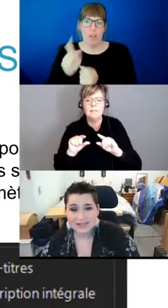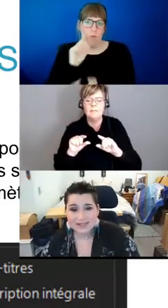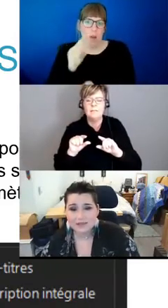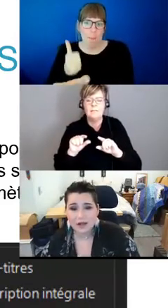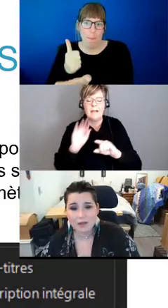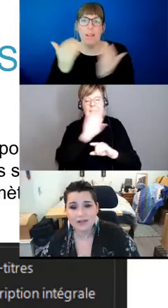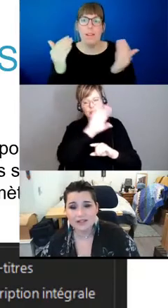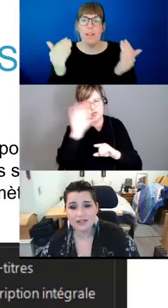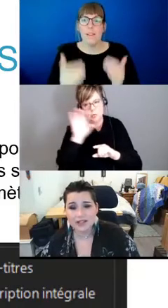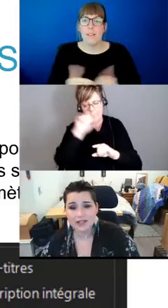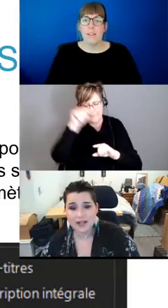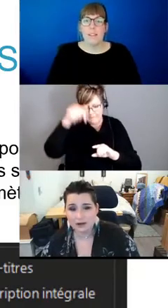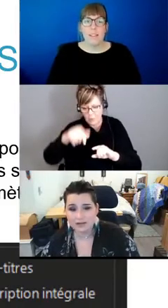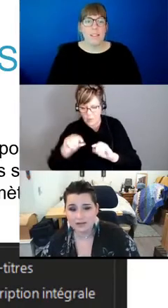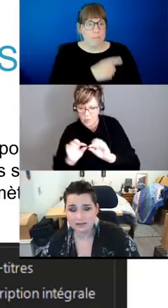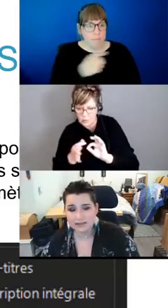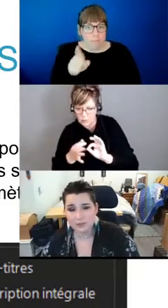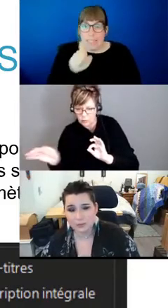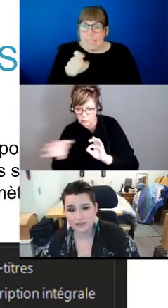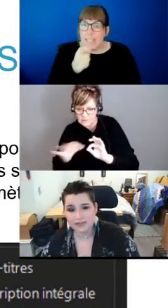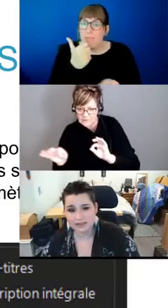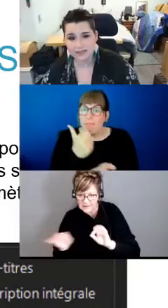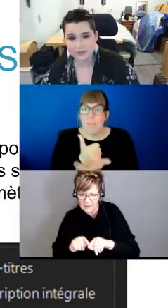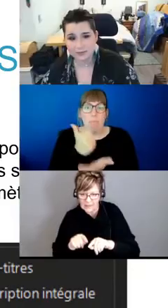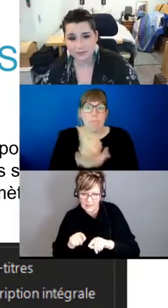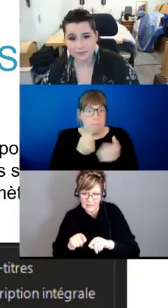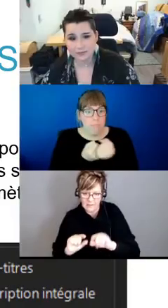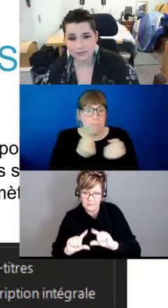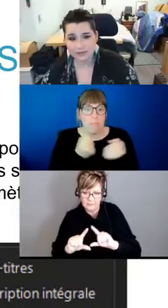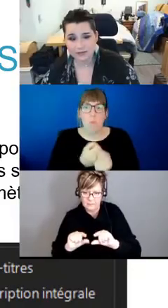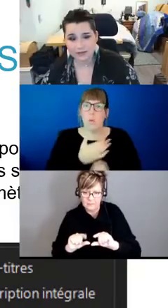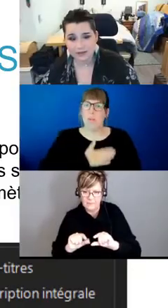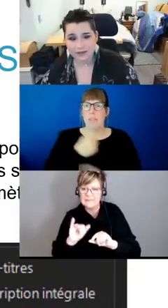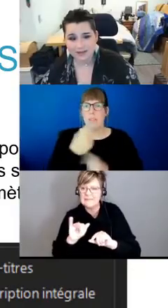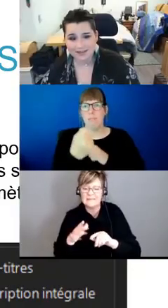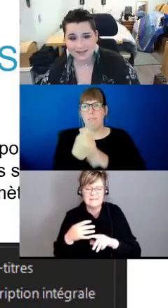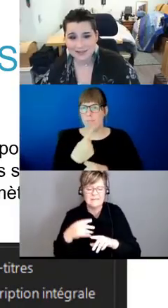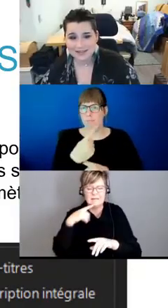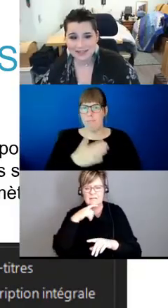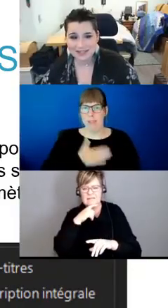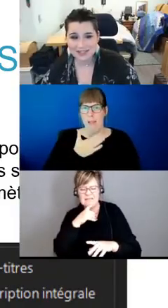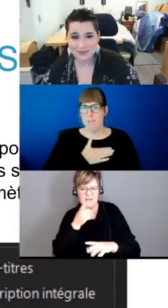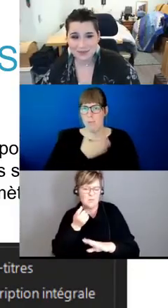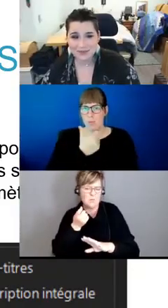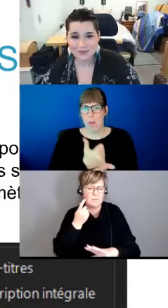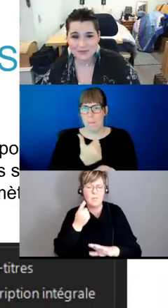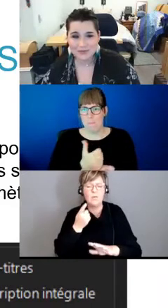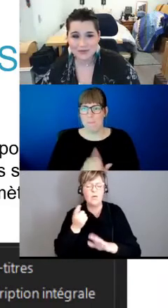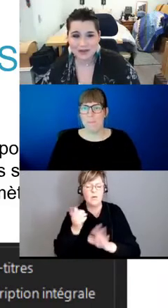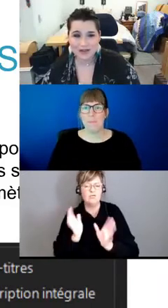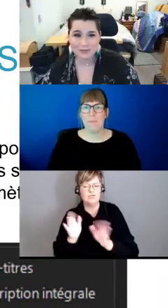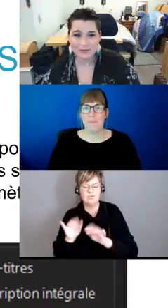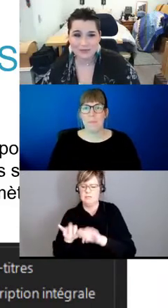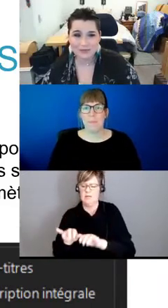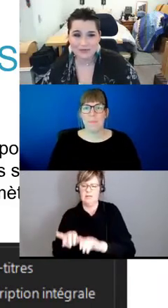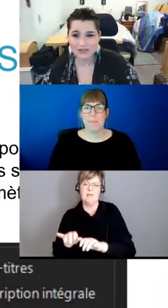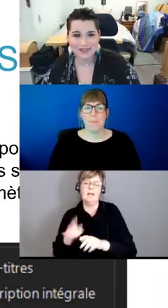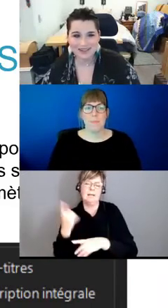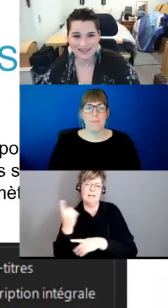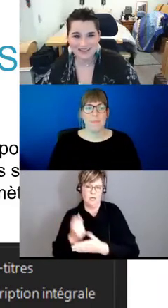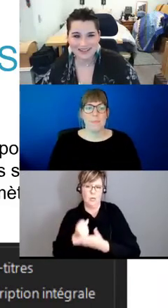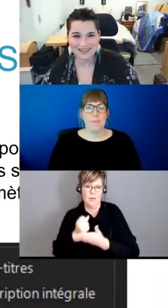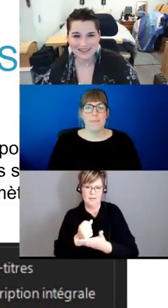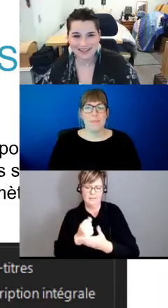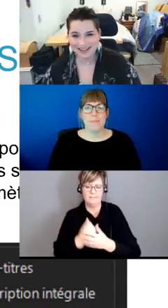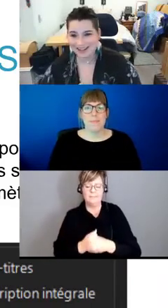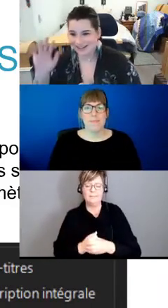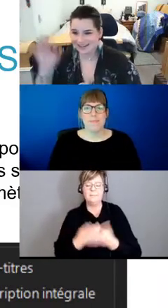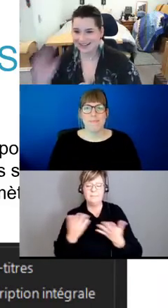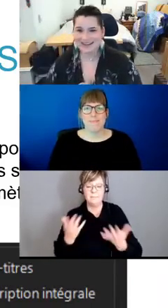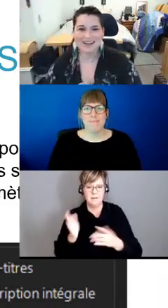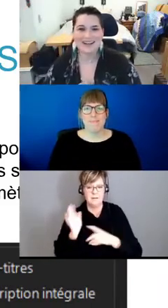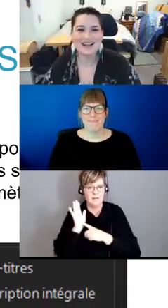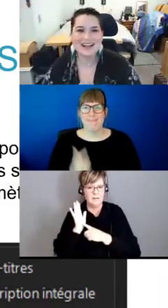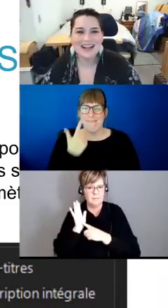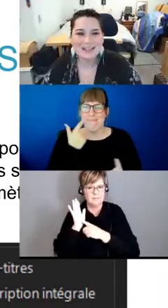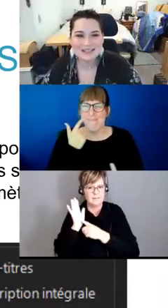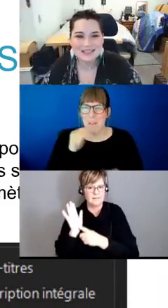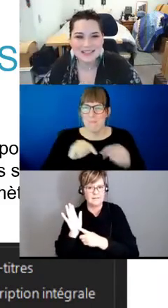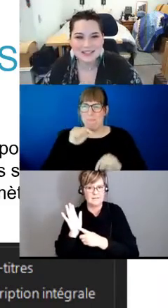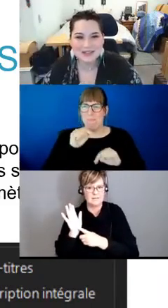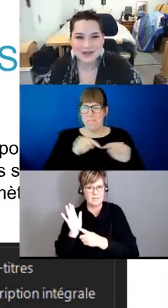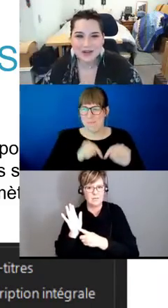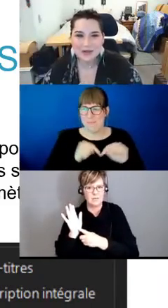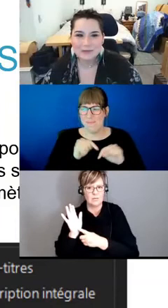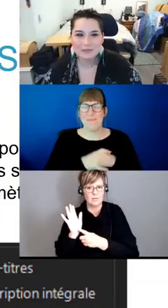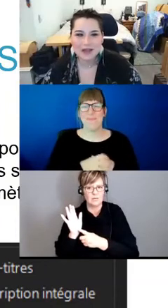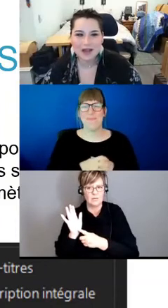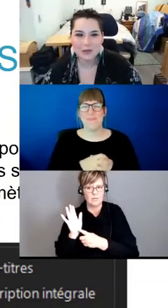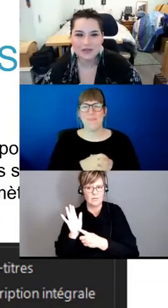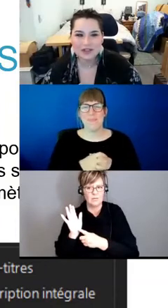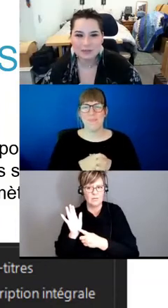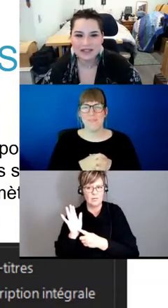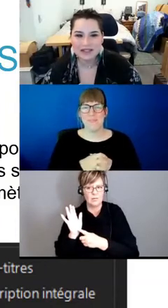CHAT BOX, AND SOMEONE WILL ASSIST YOU. THIS PRESENTATION WILL FEATURE PIECES FROM INDIVIDUALS